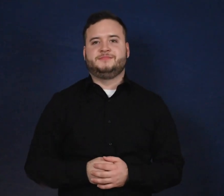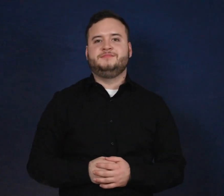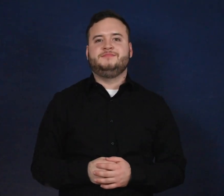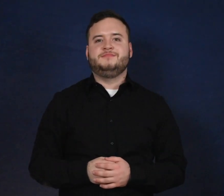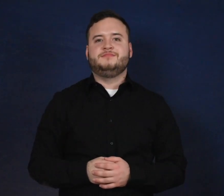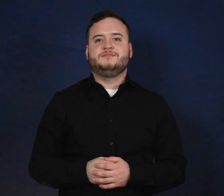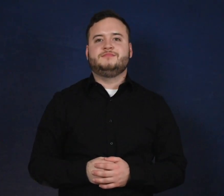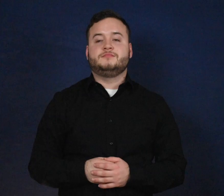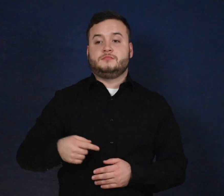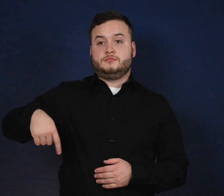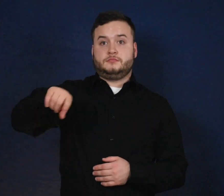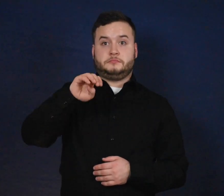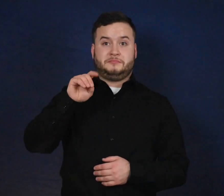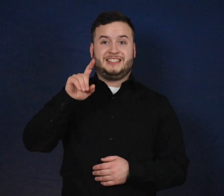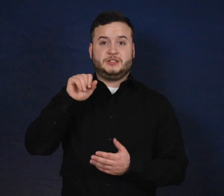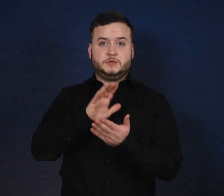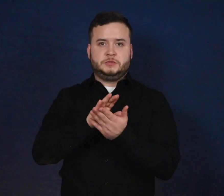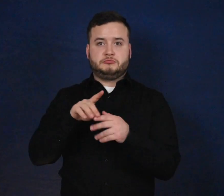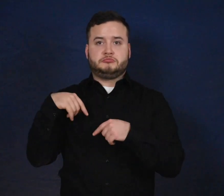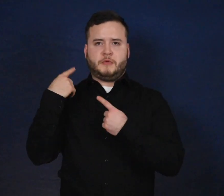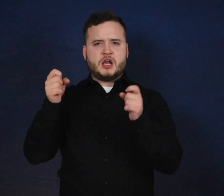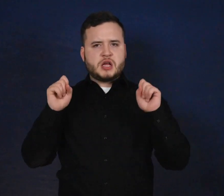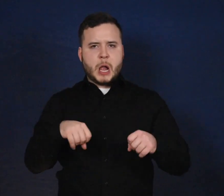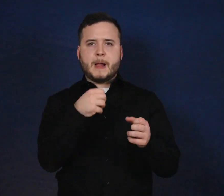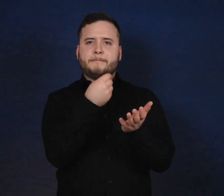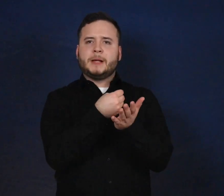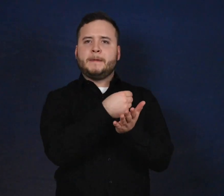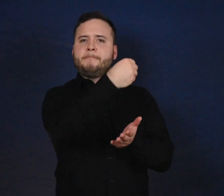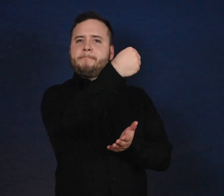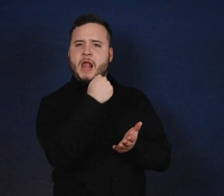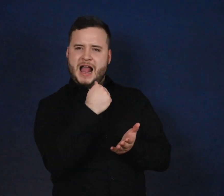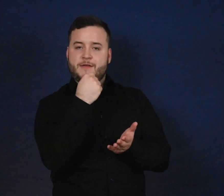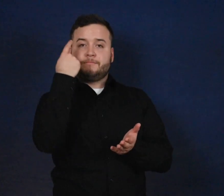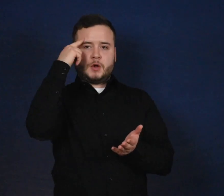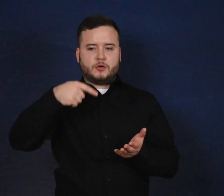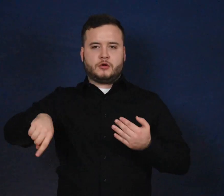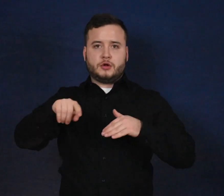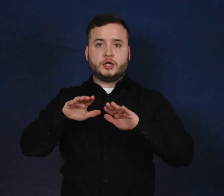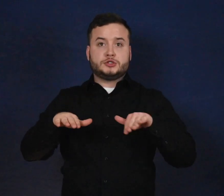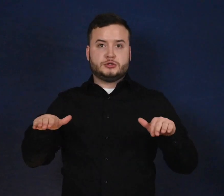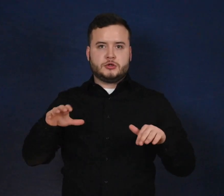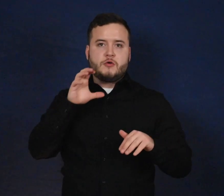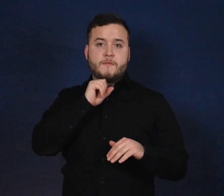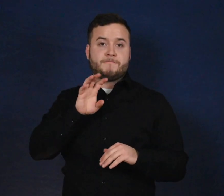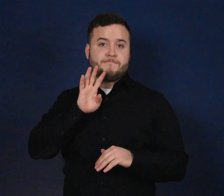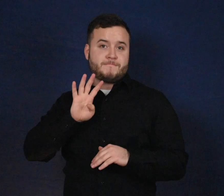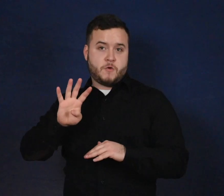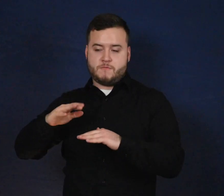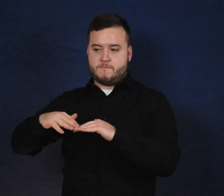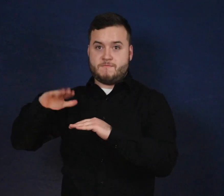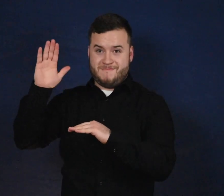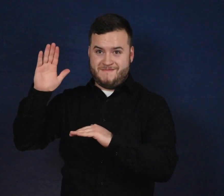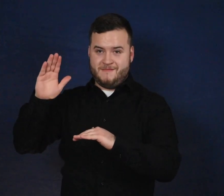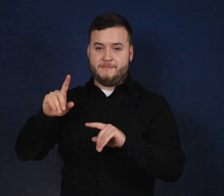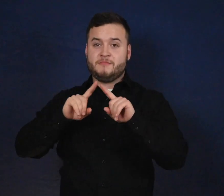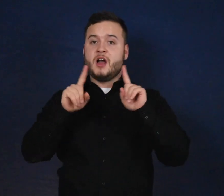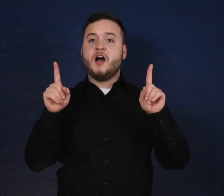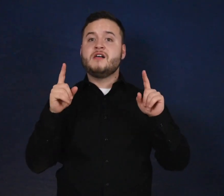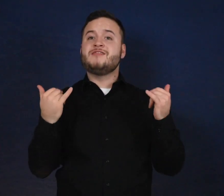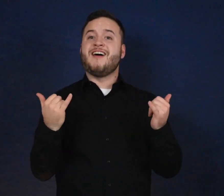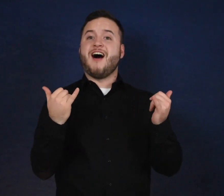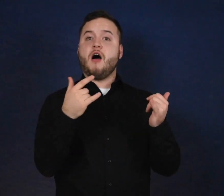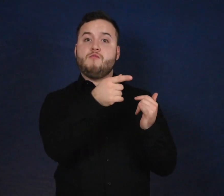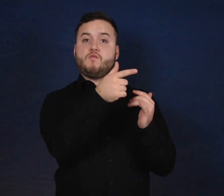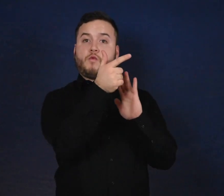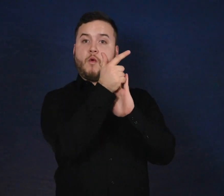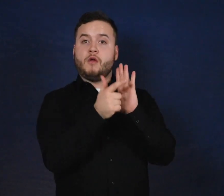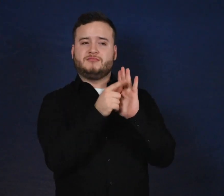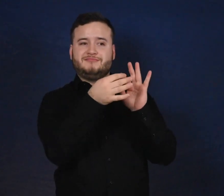They are able to get reimbursed for children four and older, but the way the current statute